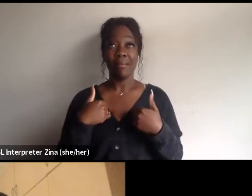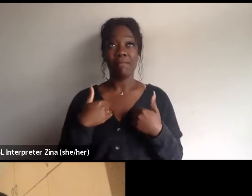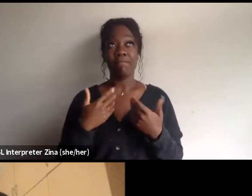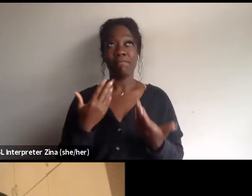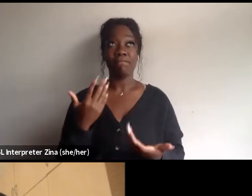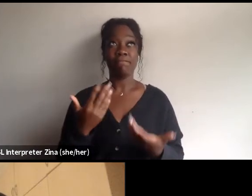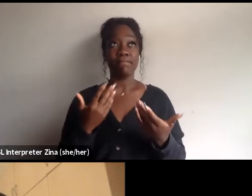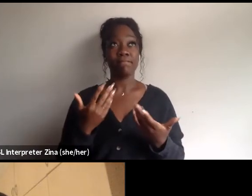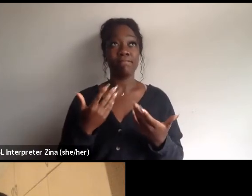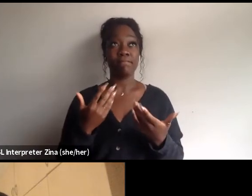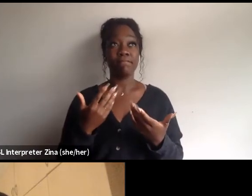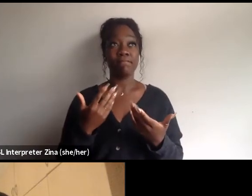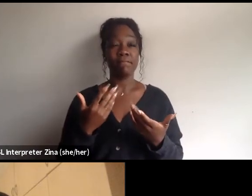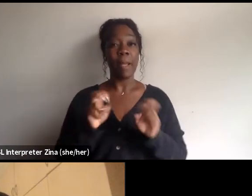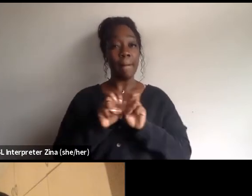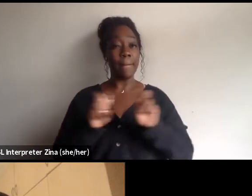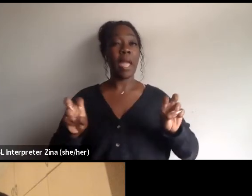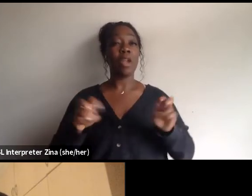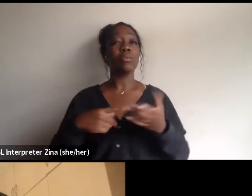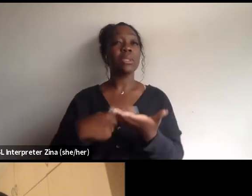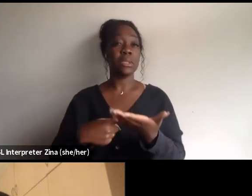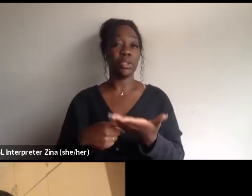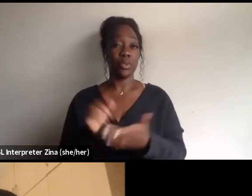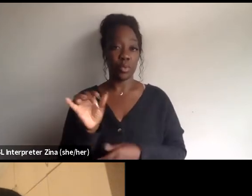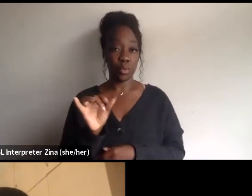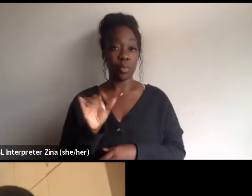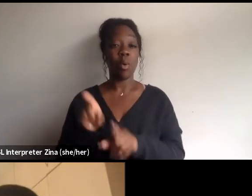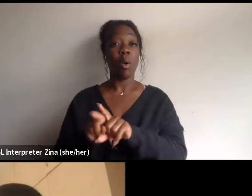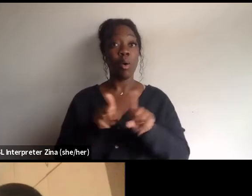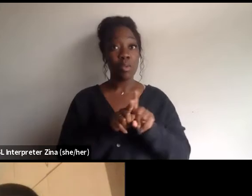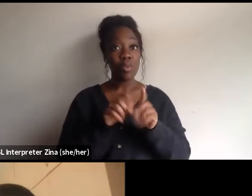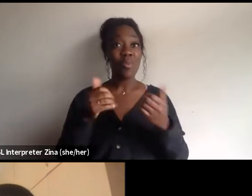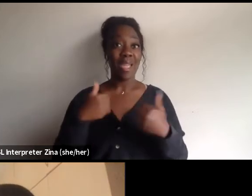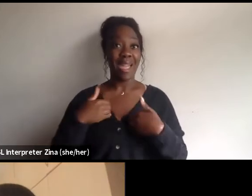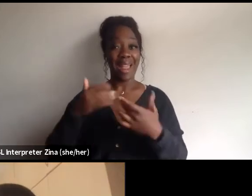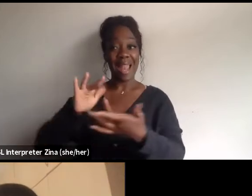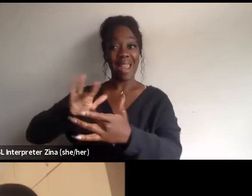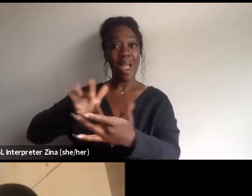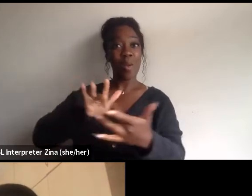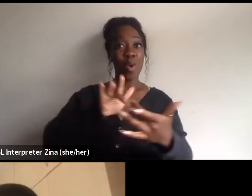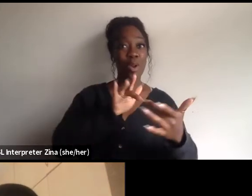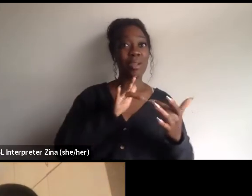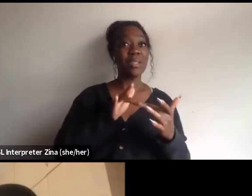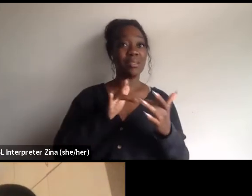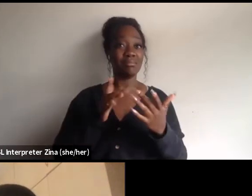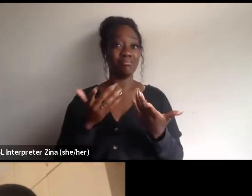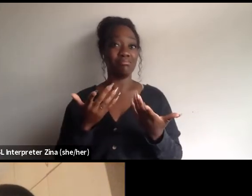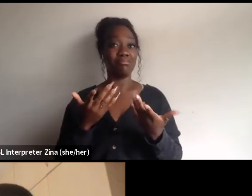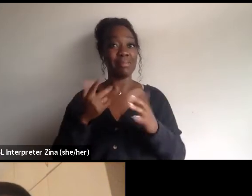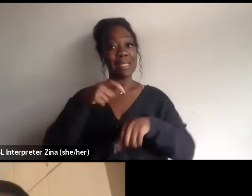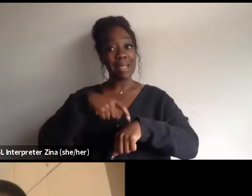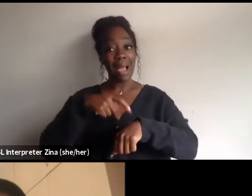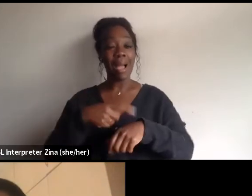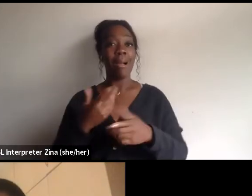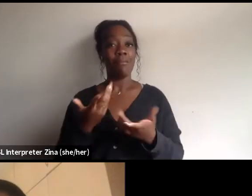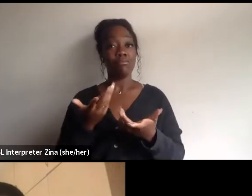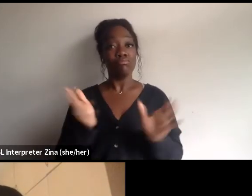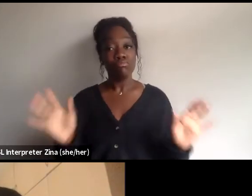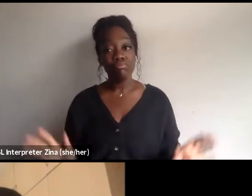we had panel discussions as well and then we had networking moments where we were encouraging people to meet each other. And one of the things we're quite keen to do